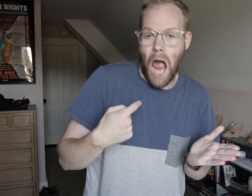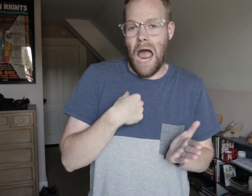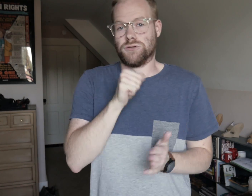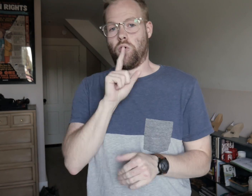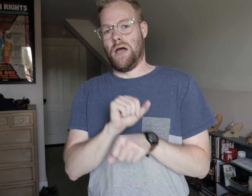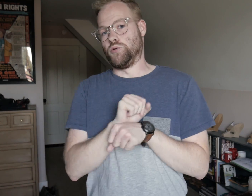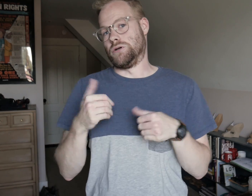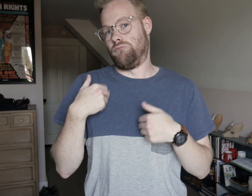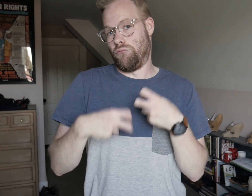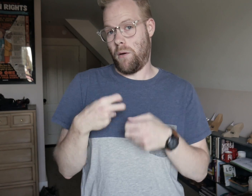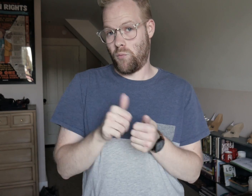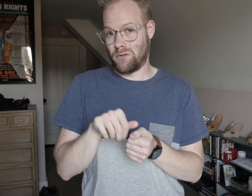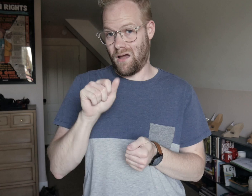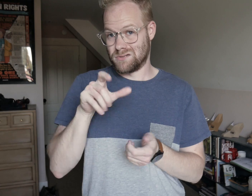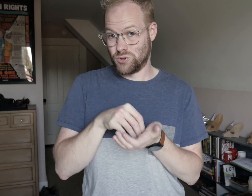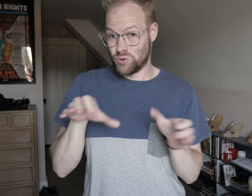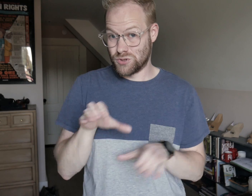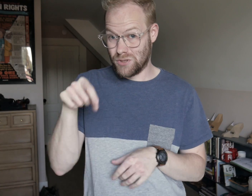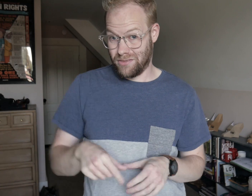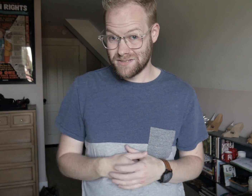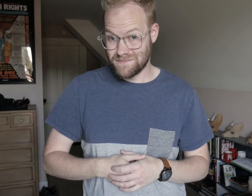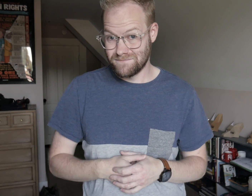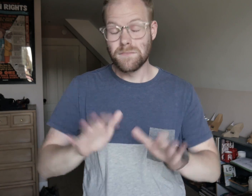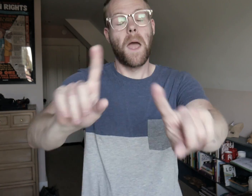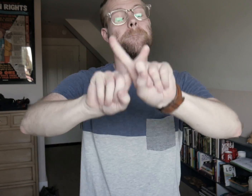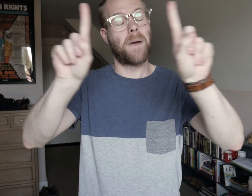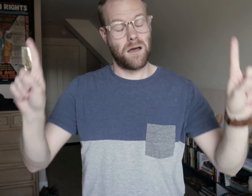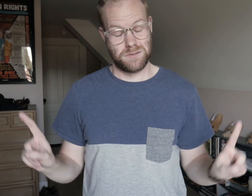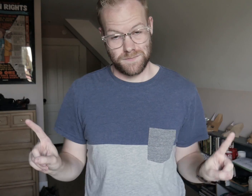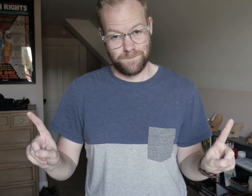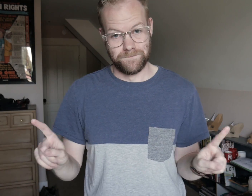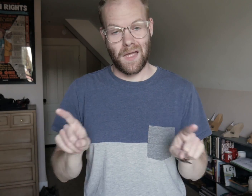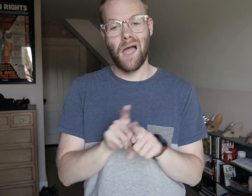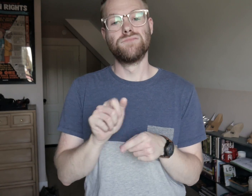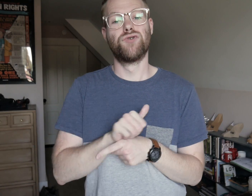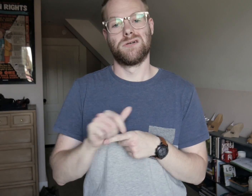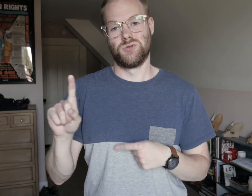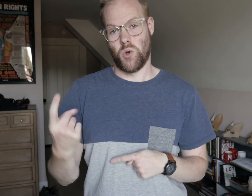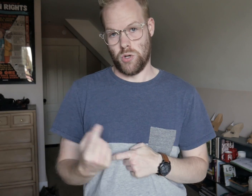I actually don’t have a problem with ASL students doing this. BUT. As practice only.